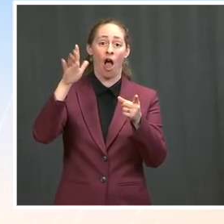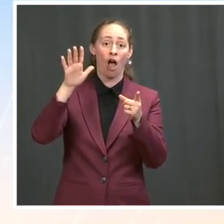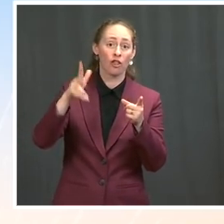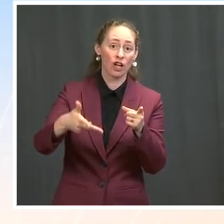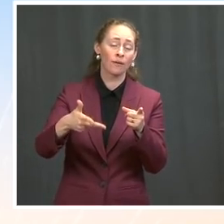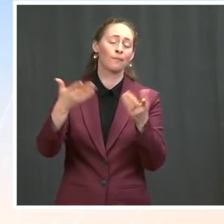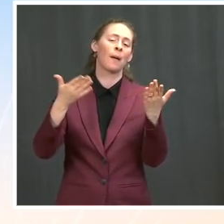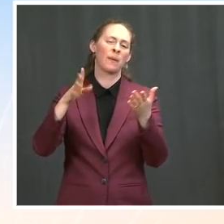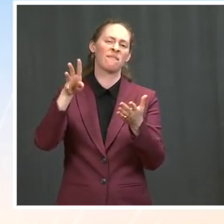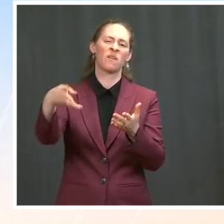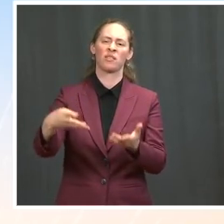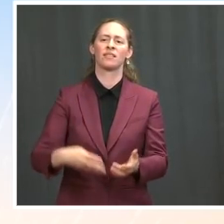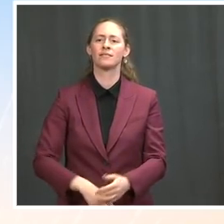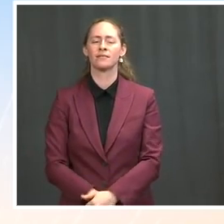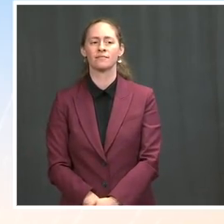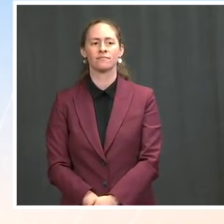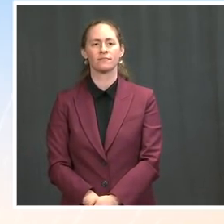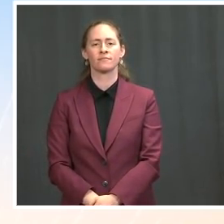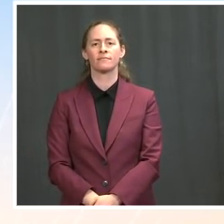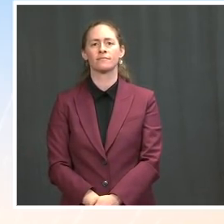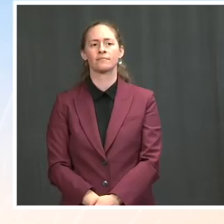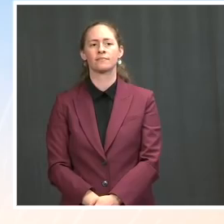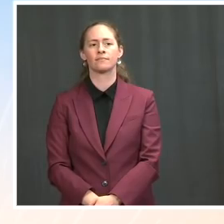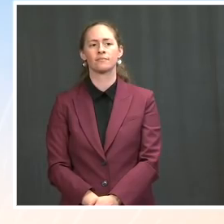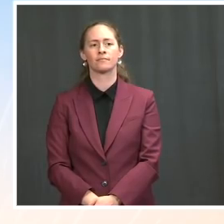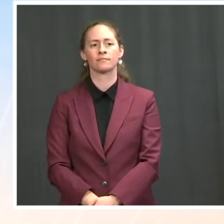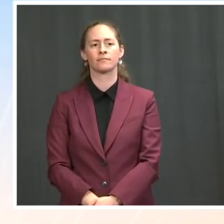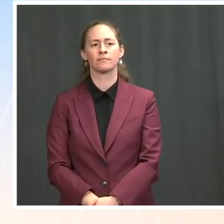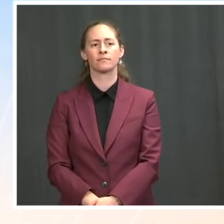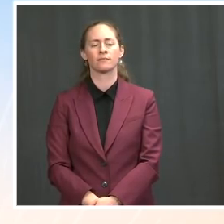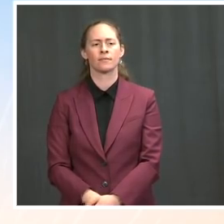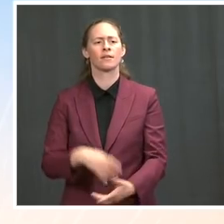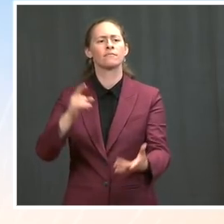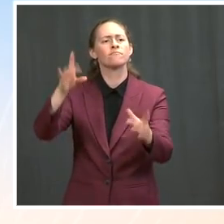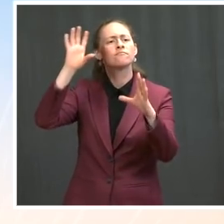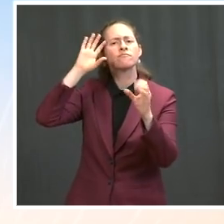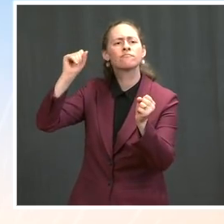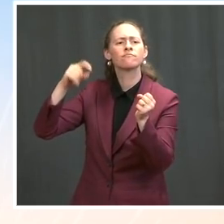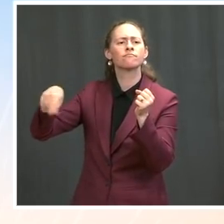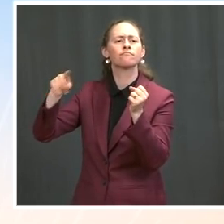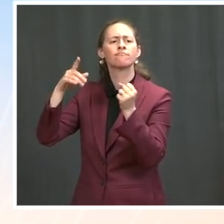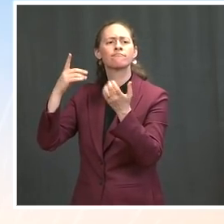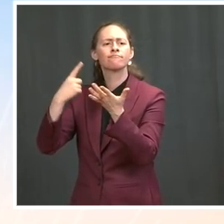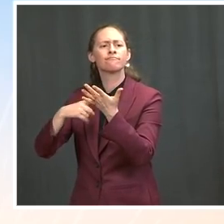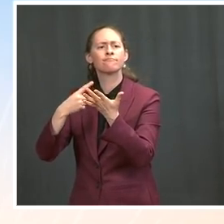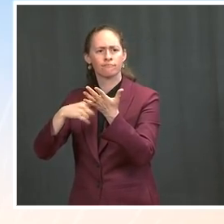that he opposes defunding the police. He's addressing rising crime across the country on Wednesday, and you mentioned this.